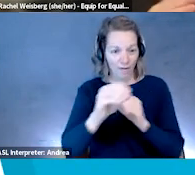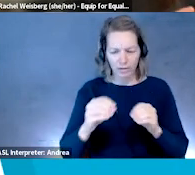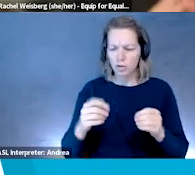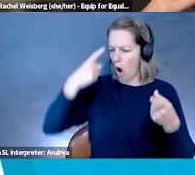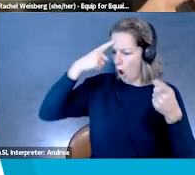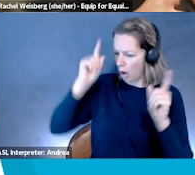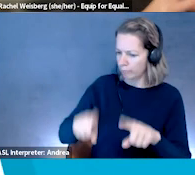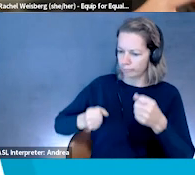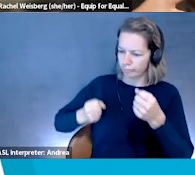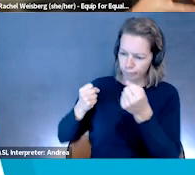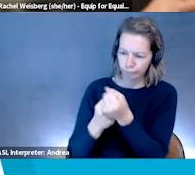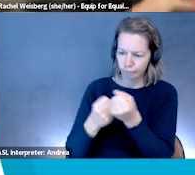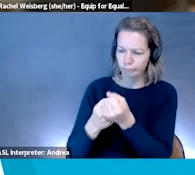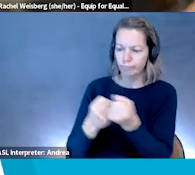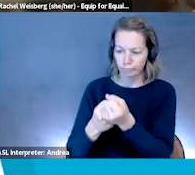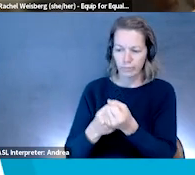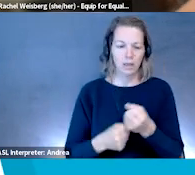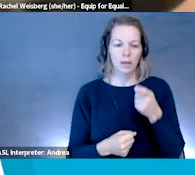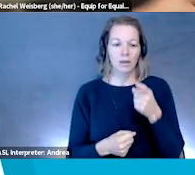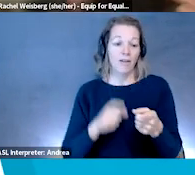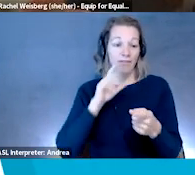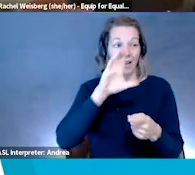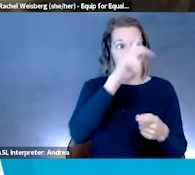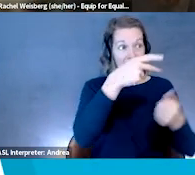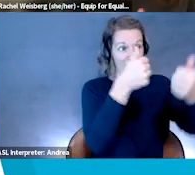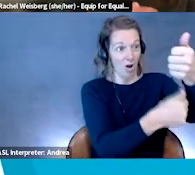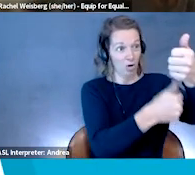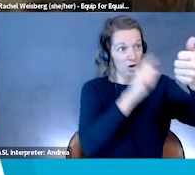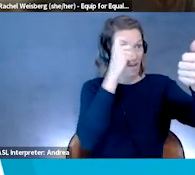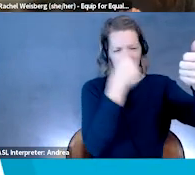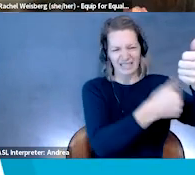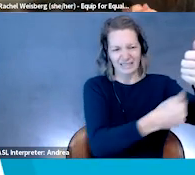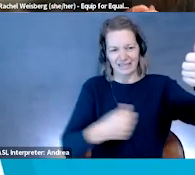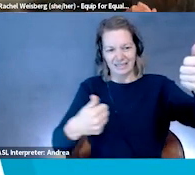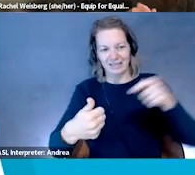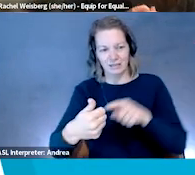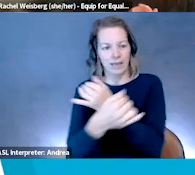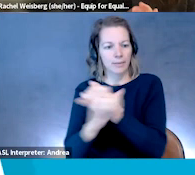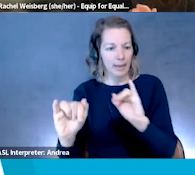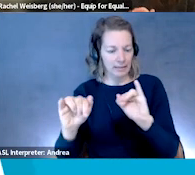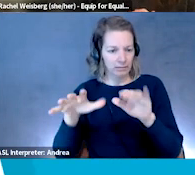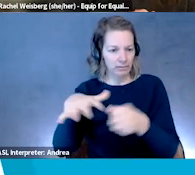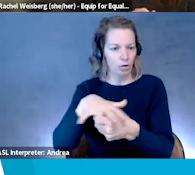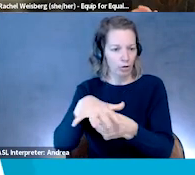DIVISION. THE DIRECTOR, RONNIE PATRICK, AND THE GOVERNOR'S OFFICE HAS BEEN